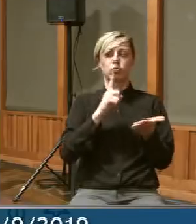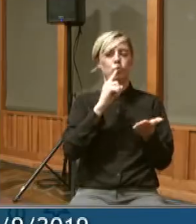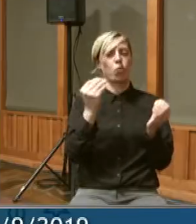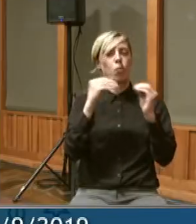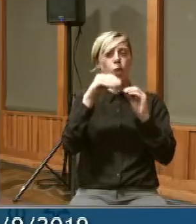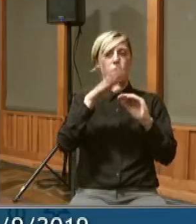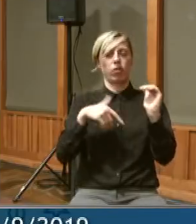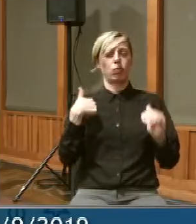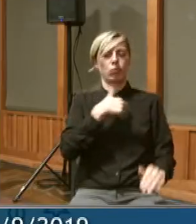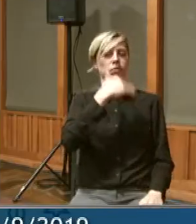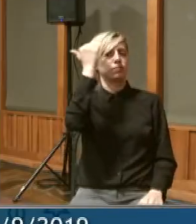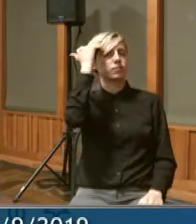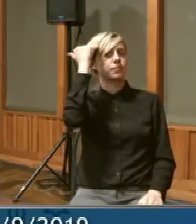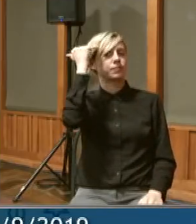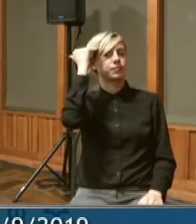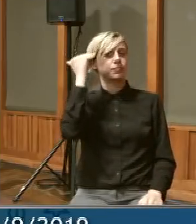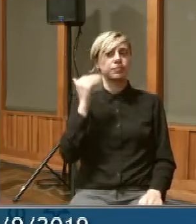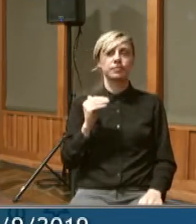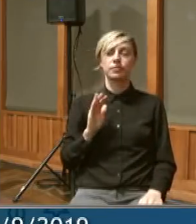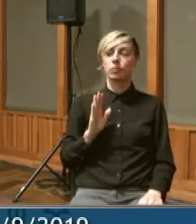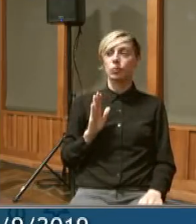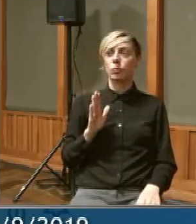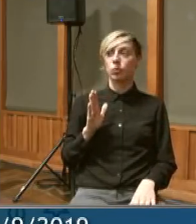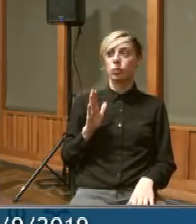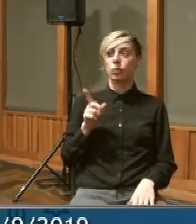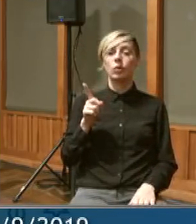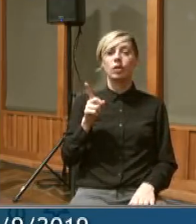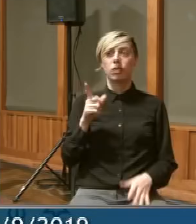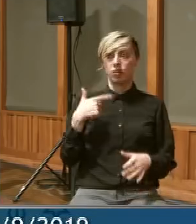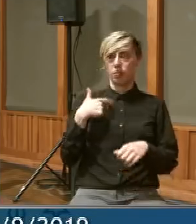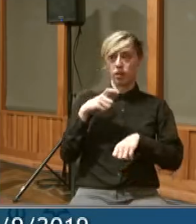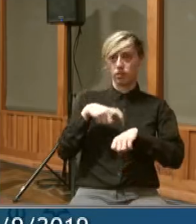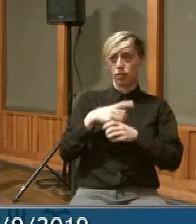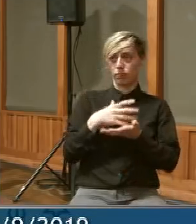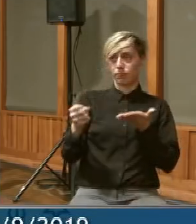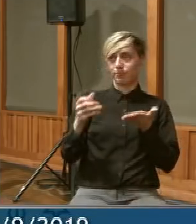THAT'S 50 MILLIONAIRES. THE NUMBER OF MILLIONAIRES THAT WE PROBABLY HAVE IS FAR HIGHER.